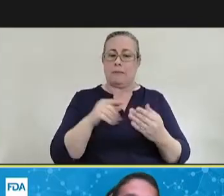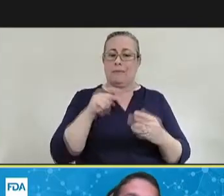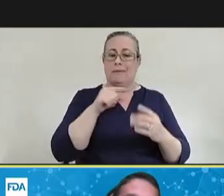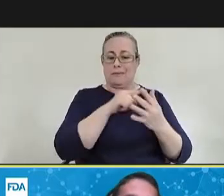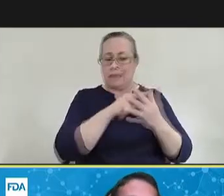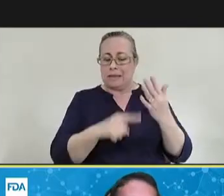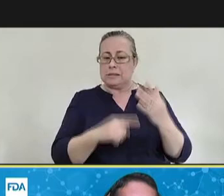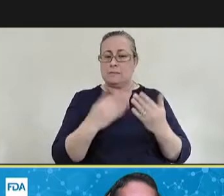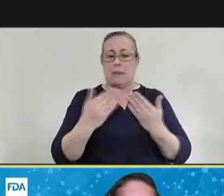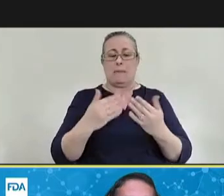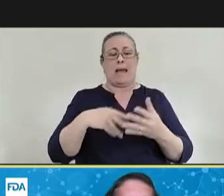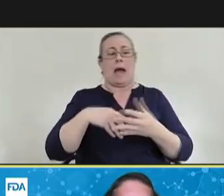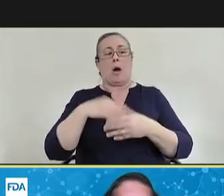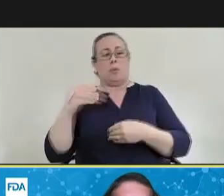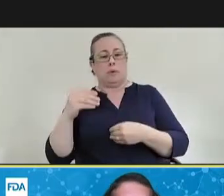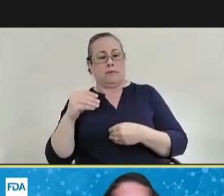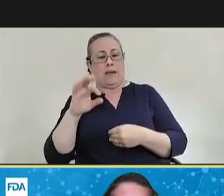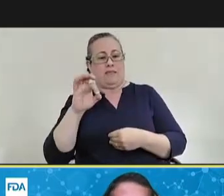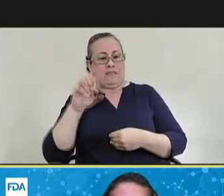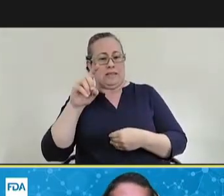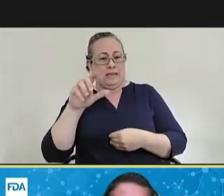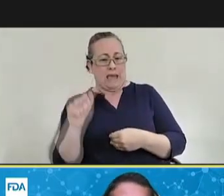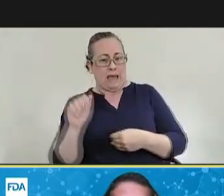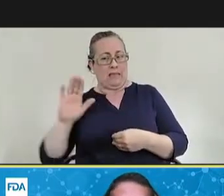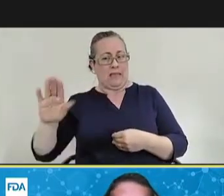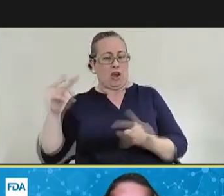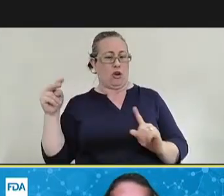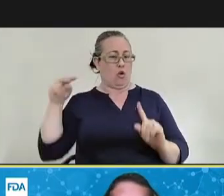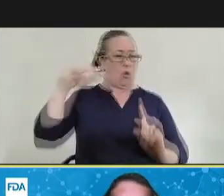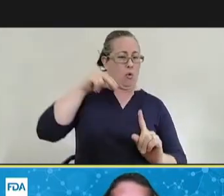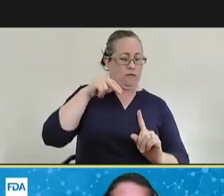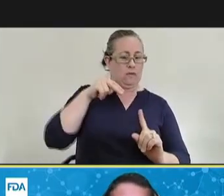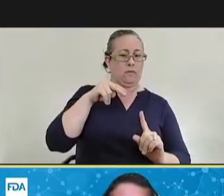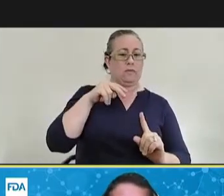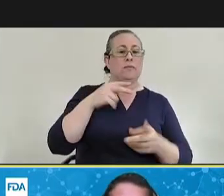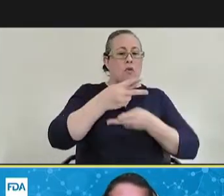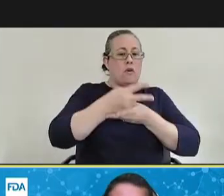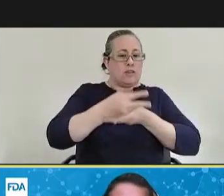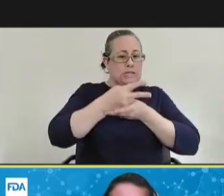but we still encourage and hope applicants will include that they've used AI in their